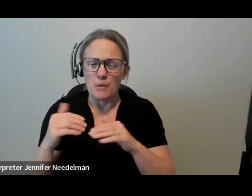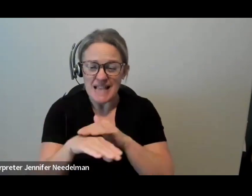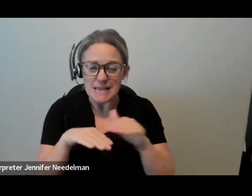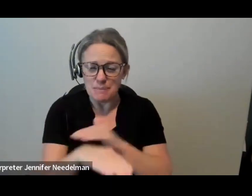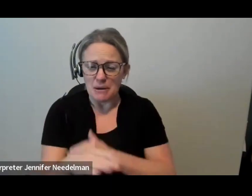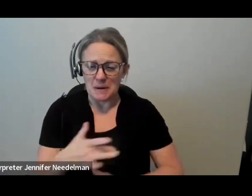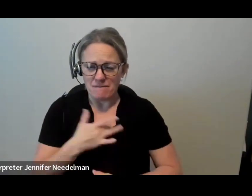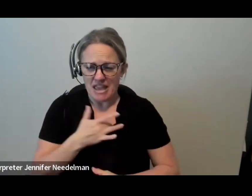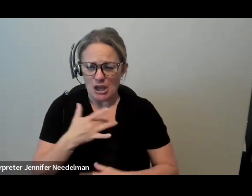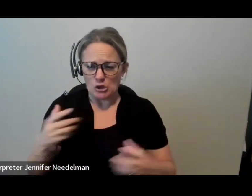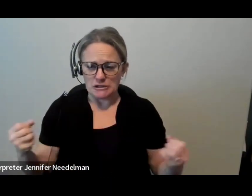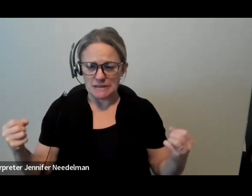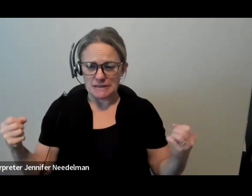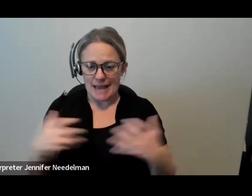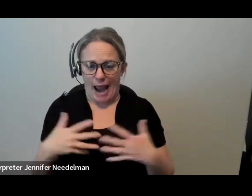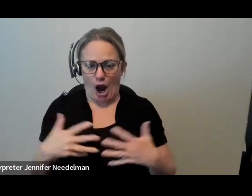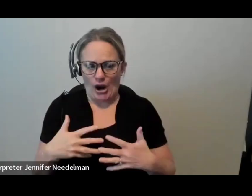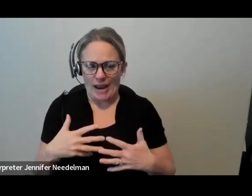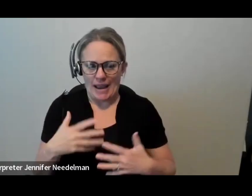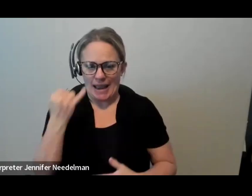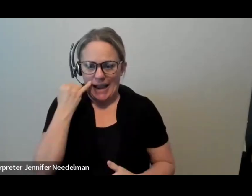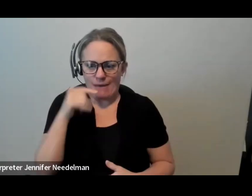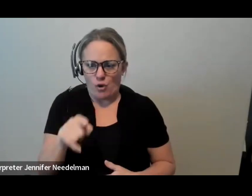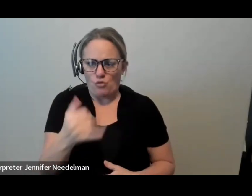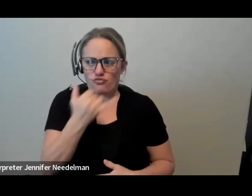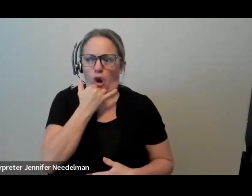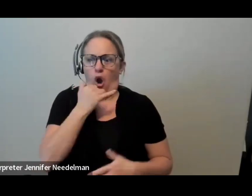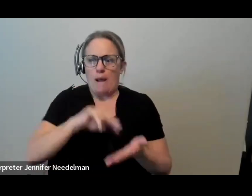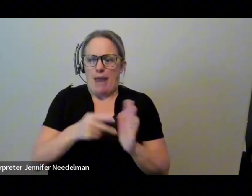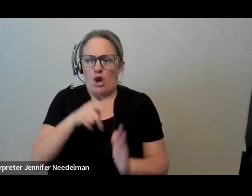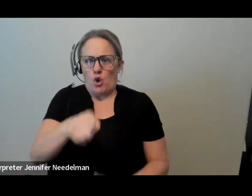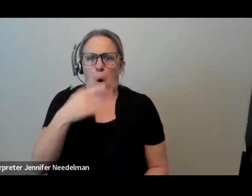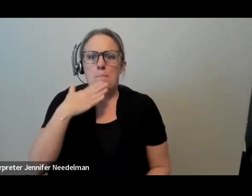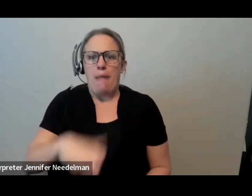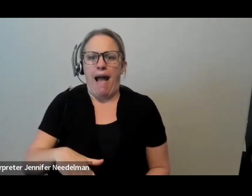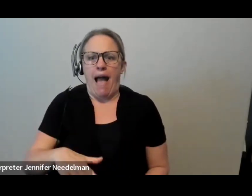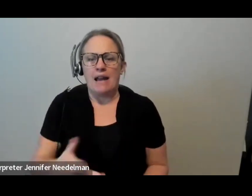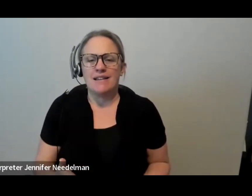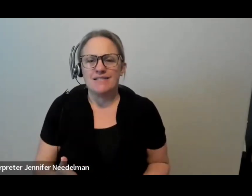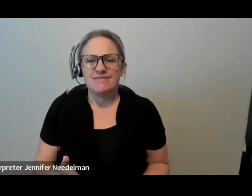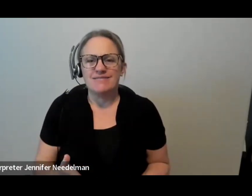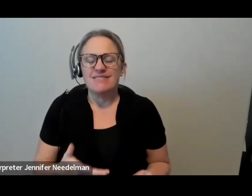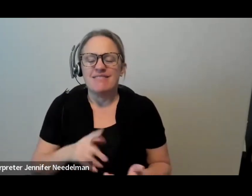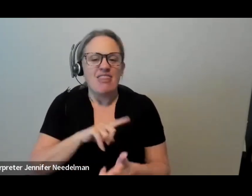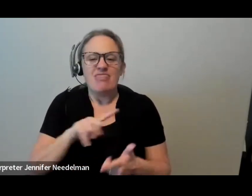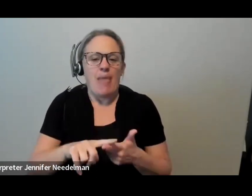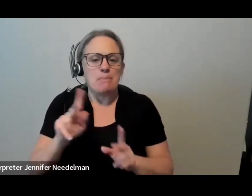like if you get it wrong, you are bad, then people are gonna push it as far away as possible.